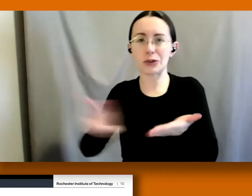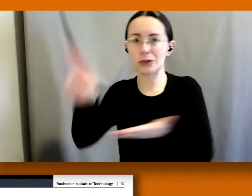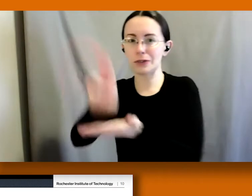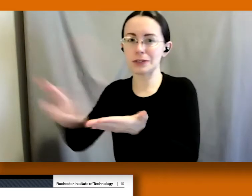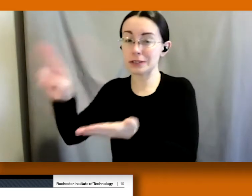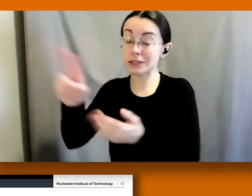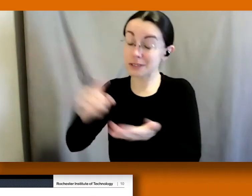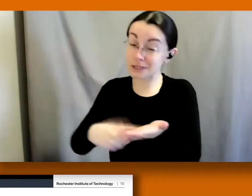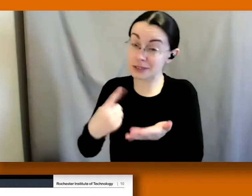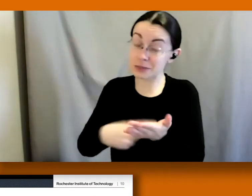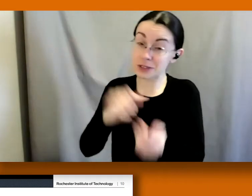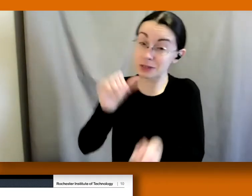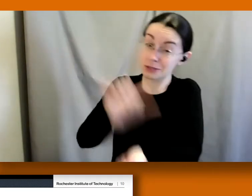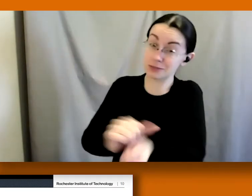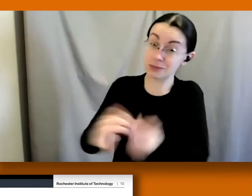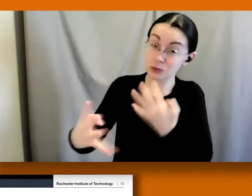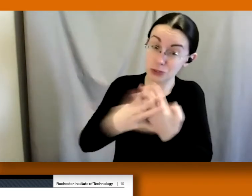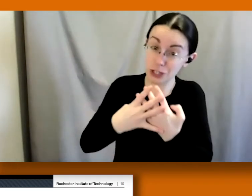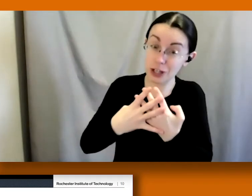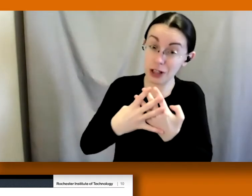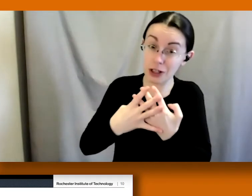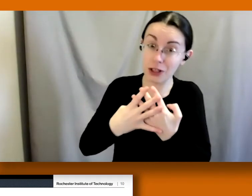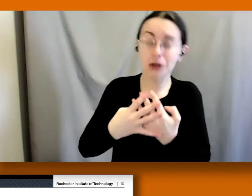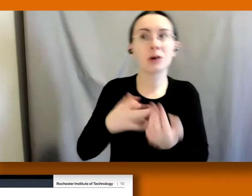or the university had considerable fines.